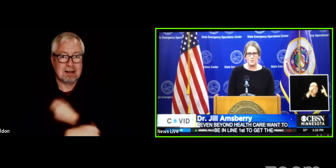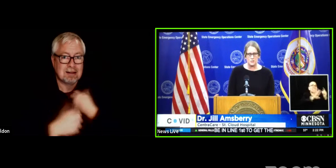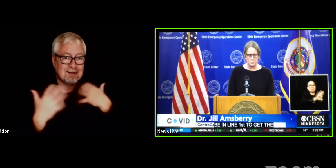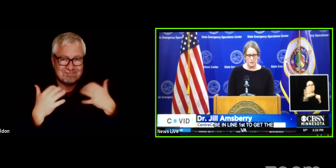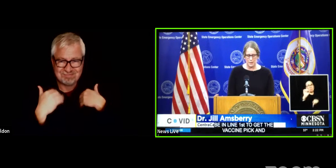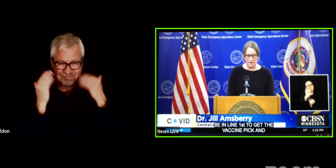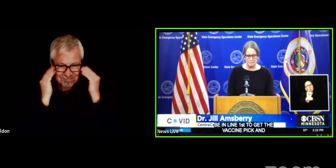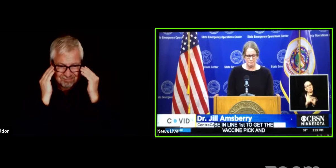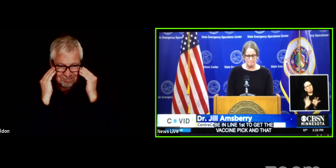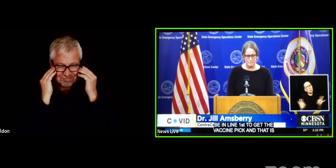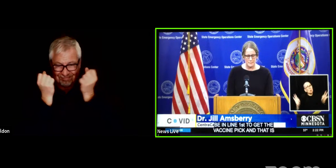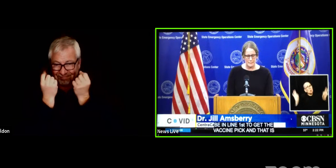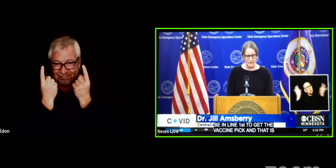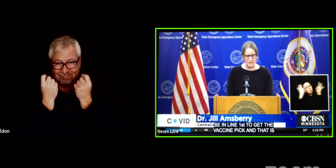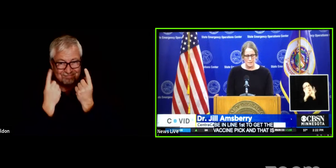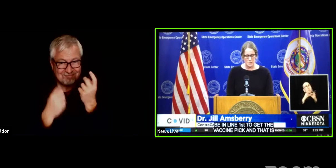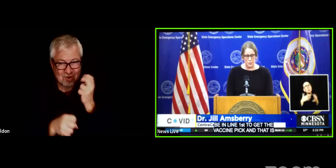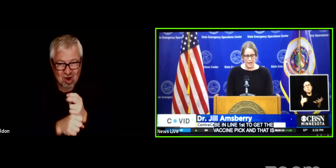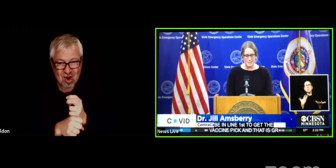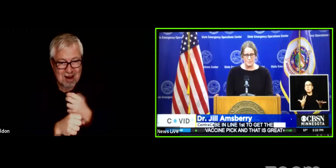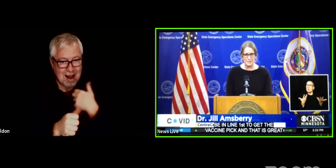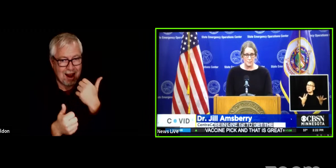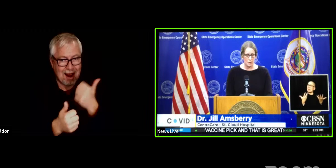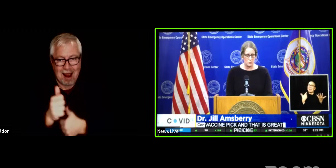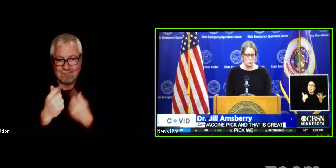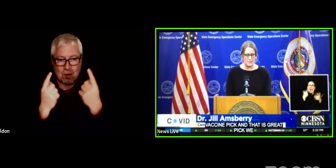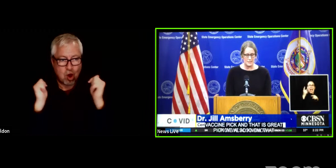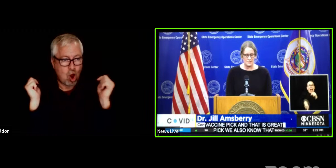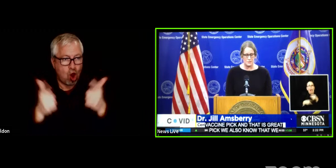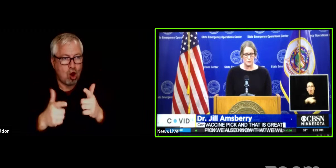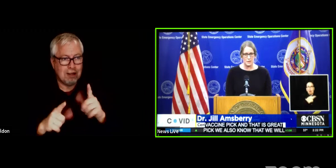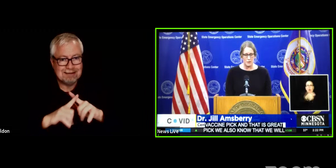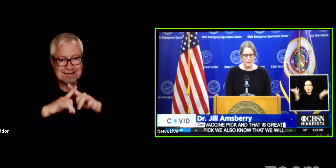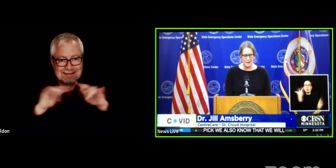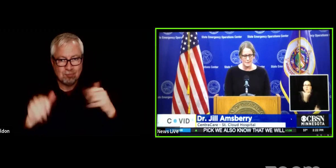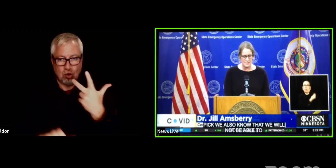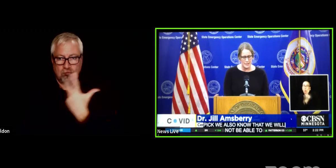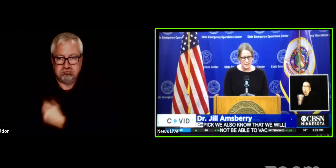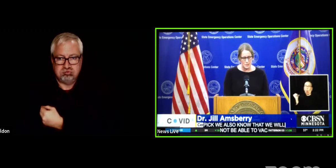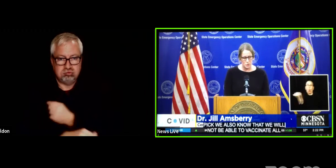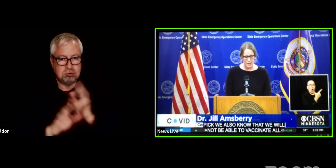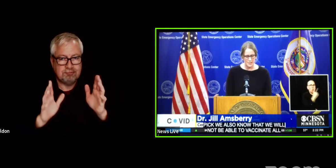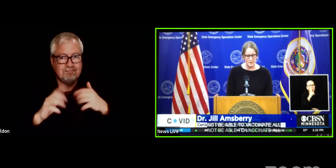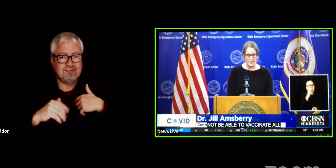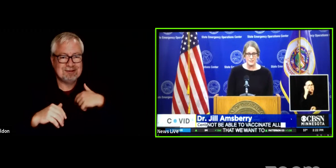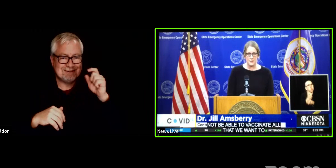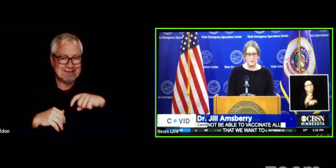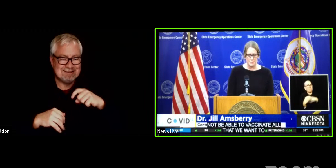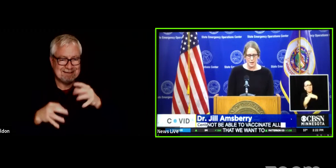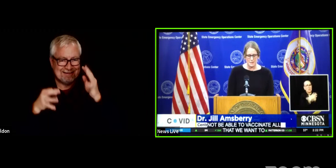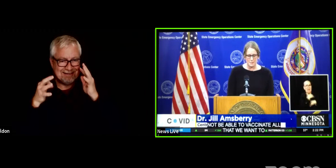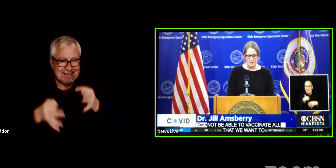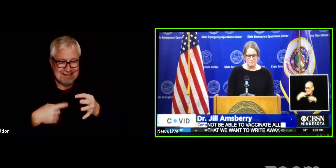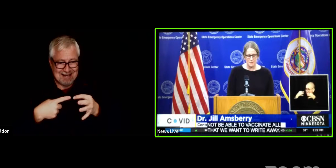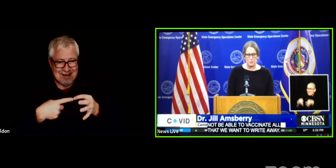WANT TO RIGHT AWAY. SO WE HAD TO MAKE SOME HARD CHOICES. DOING OUR BEST TO TRY TO BE AS FAIR AS POSSIBLE